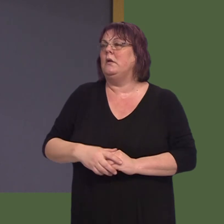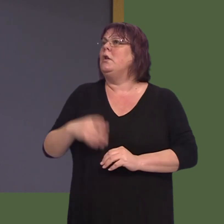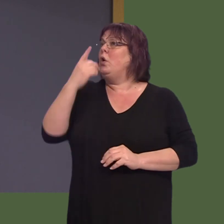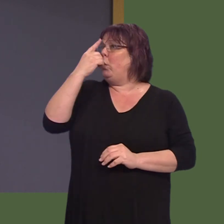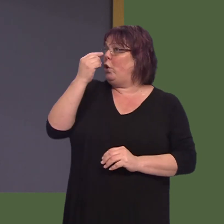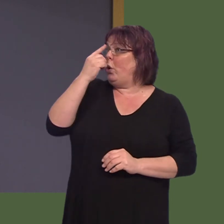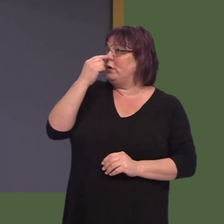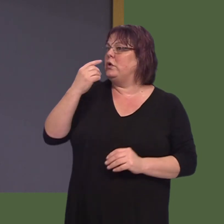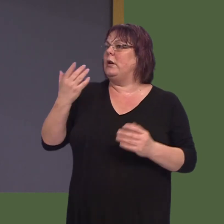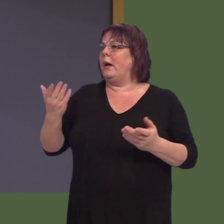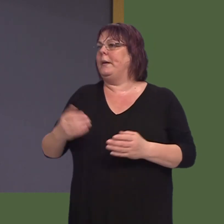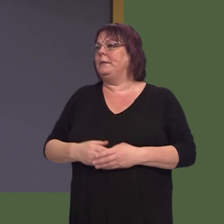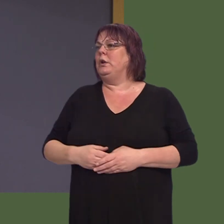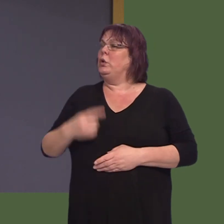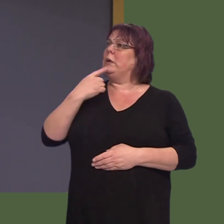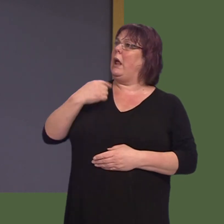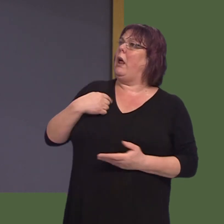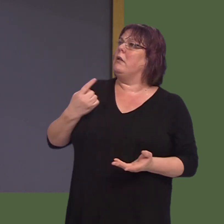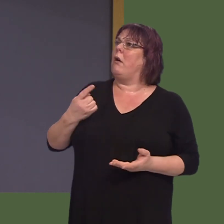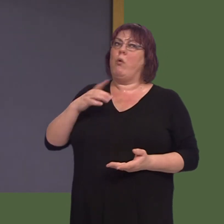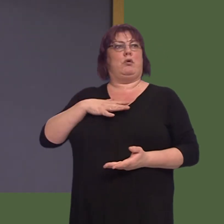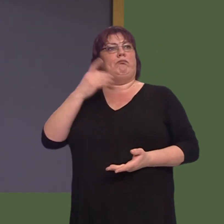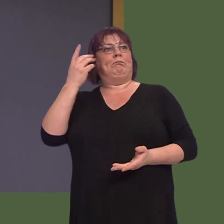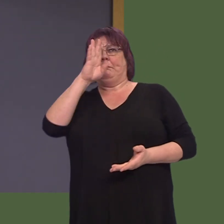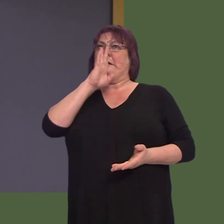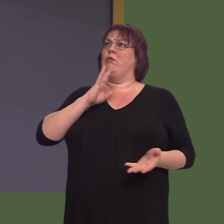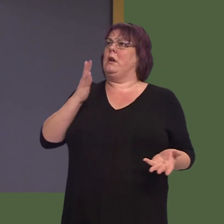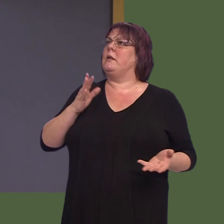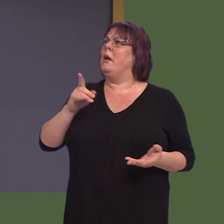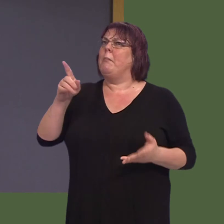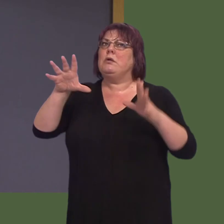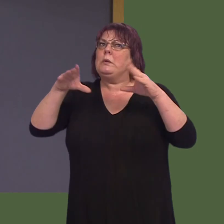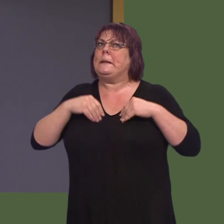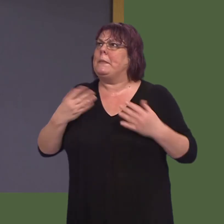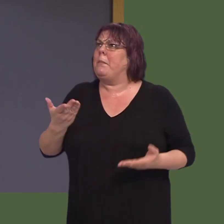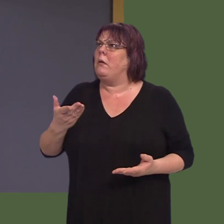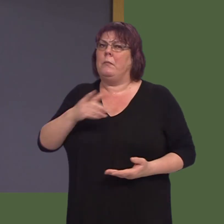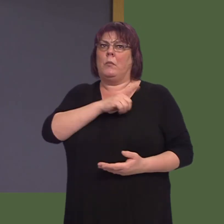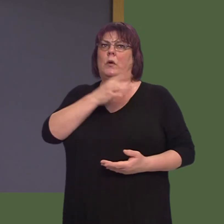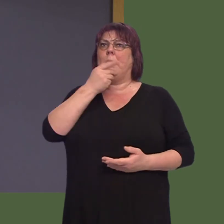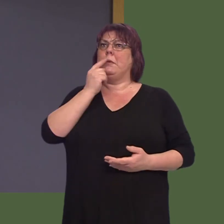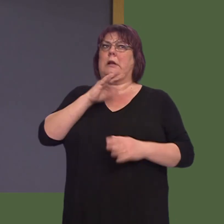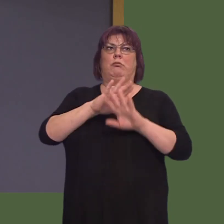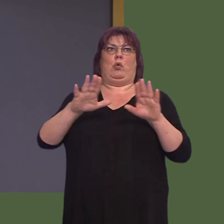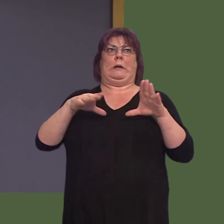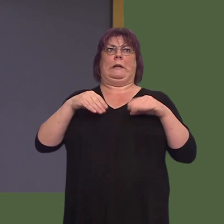course, you can tell us that you're serious about this. Is this acceptable? Because people are telling me it's not.